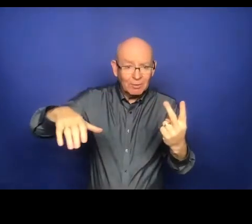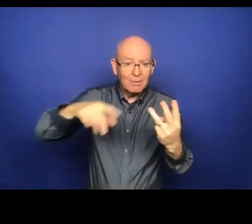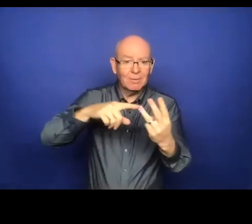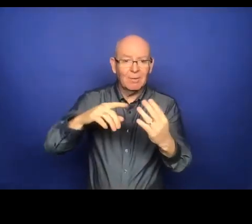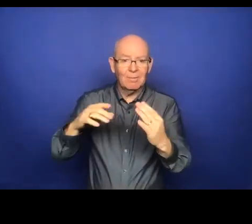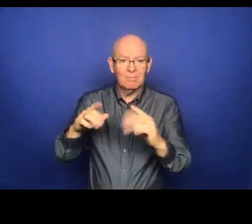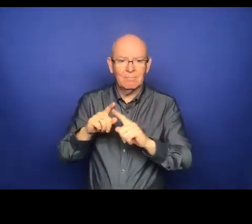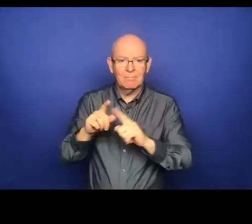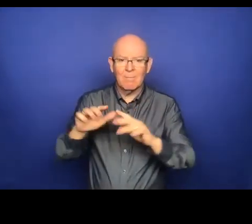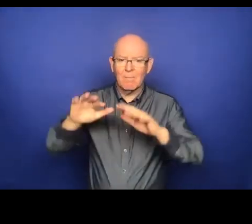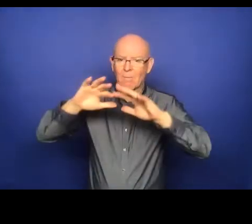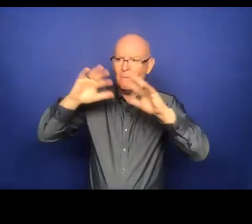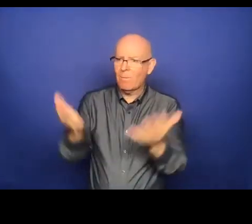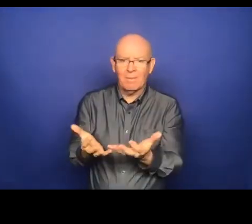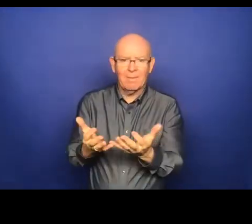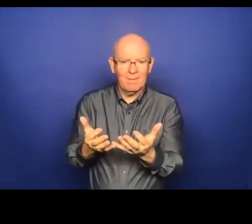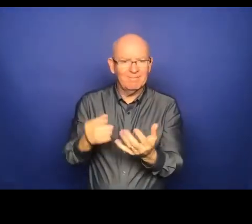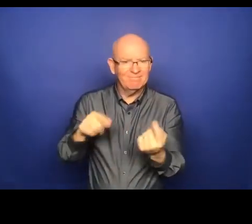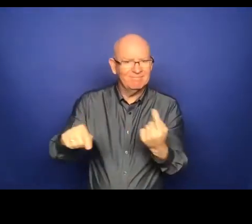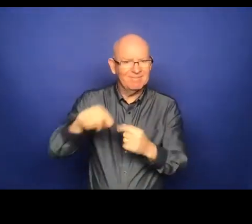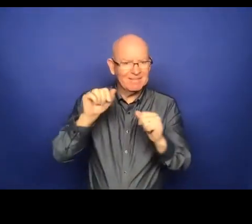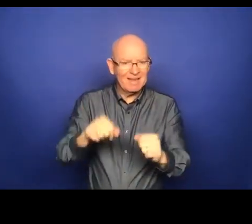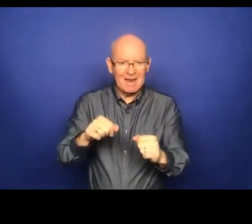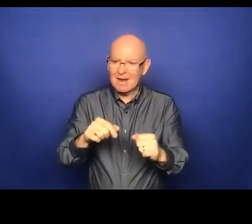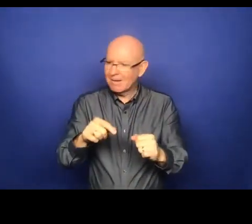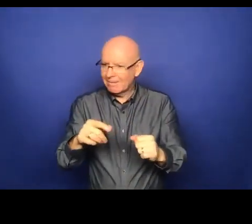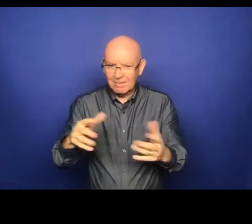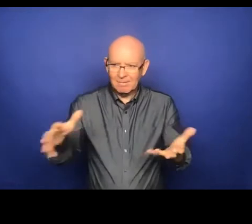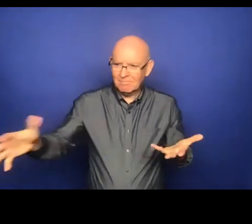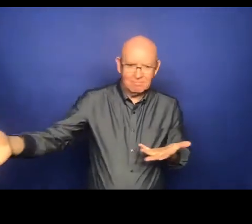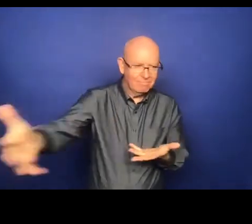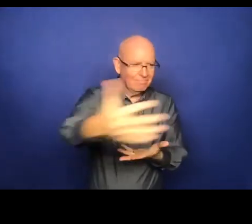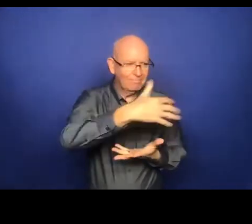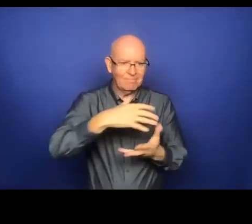115 framework indicators, the Arab Region is able to